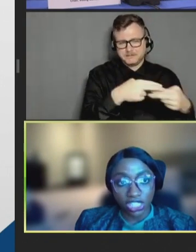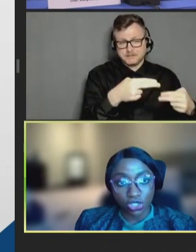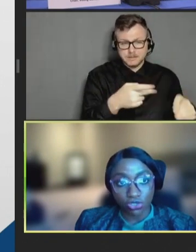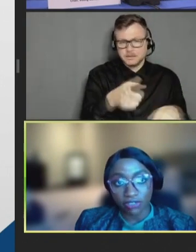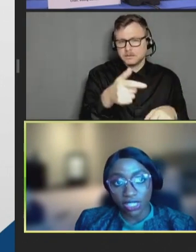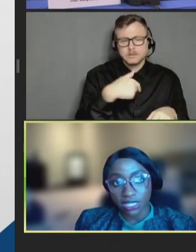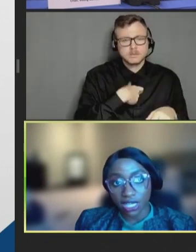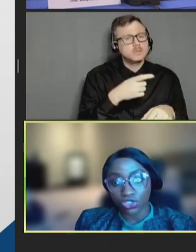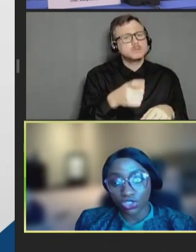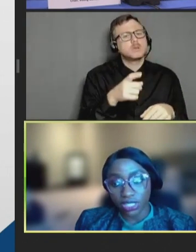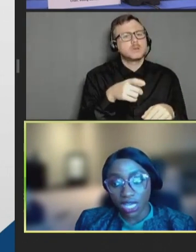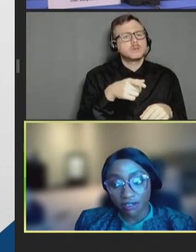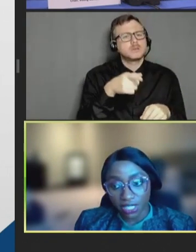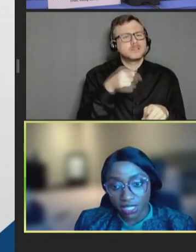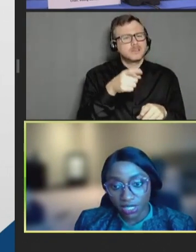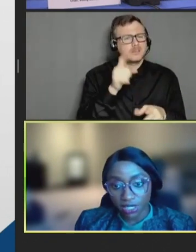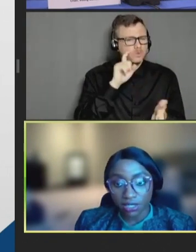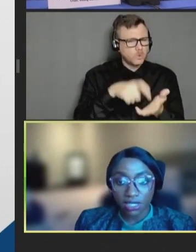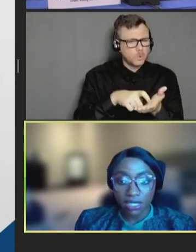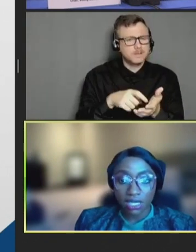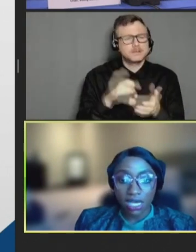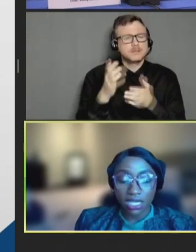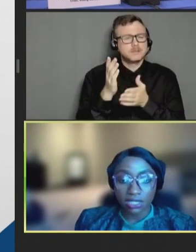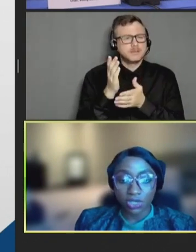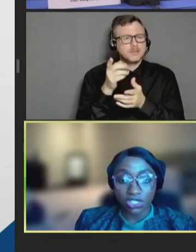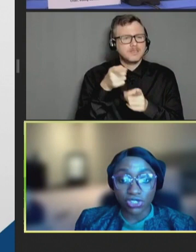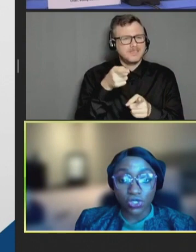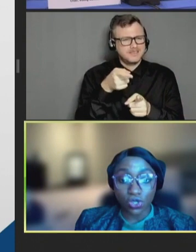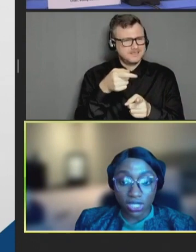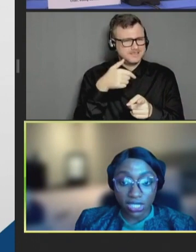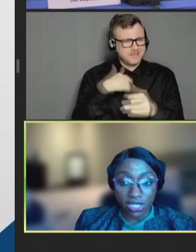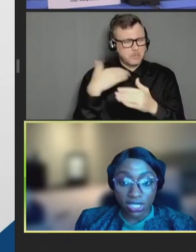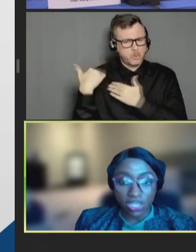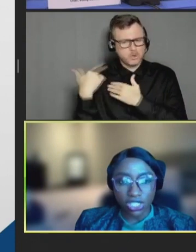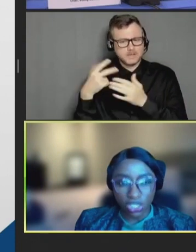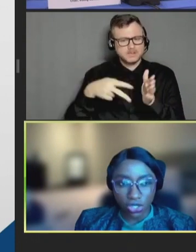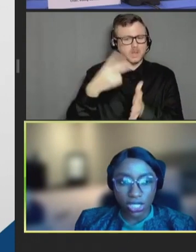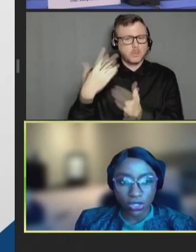which I just referenced, that countries are facing, and which is resulting in this continued